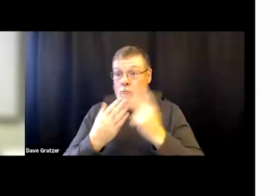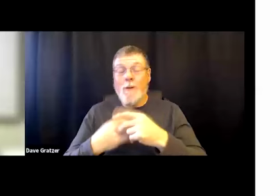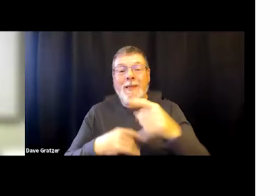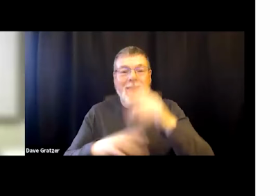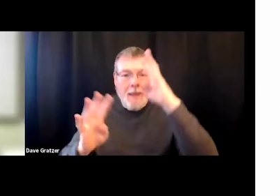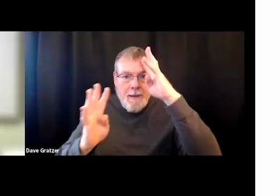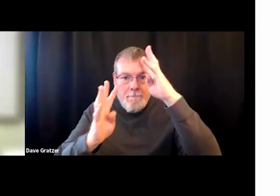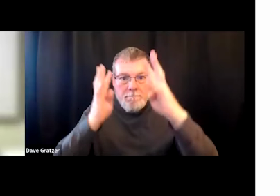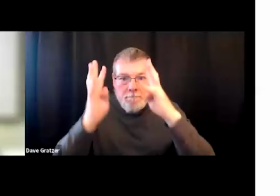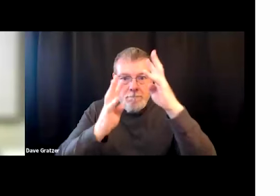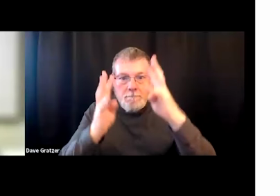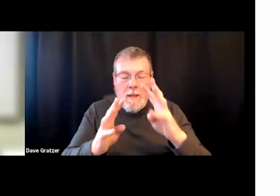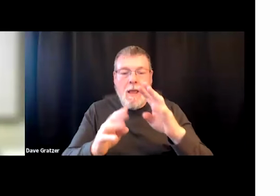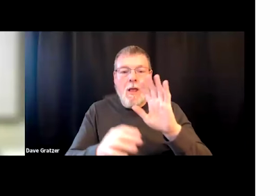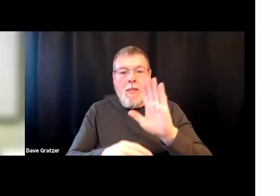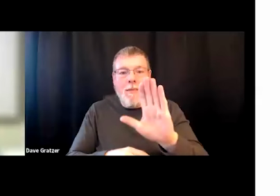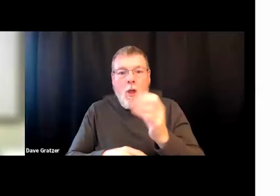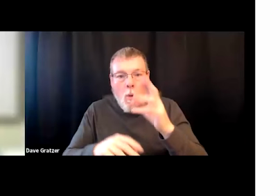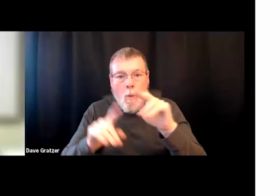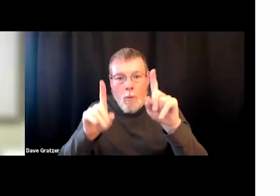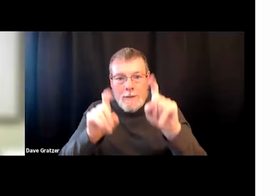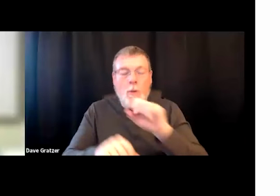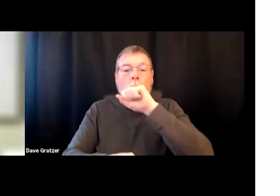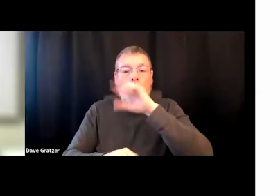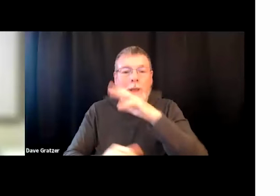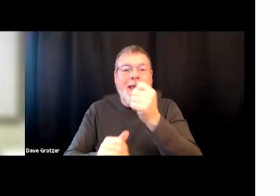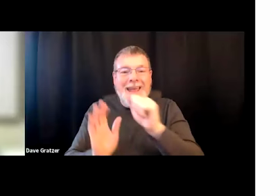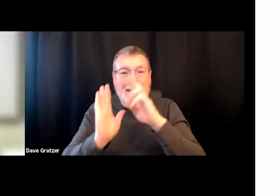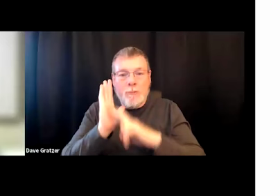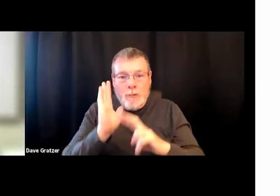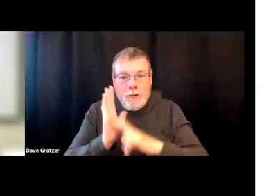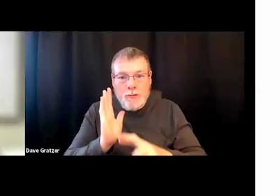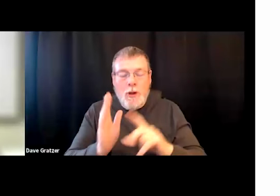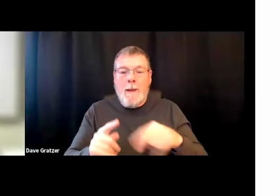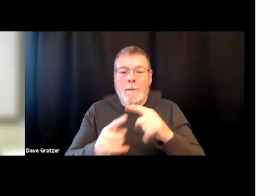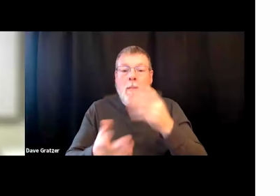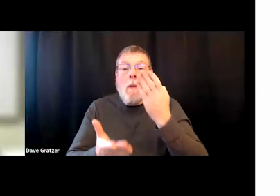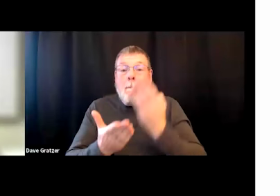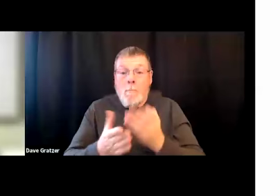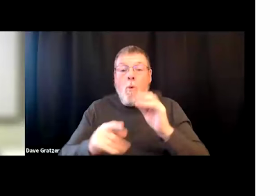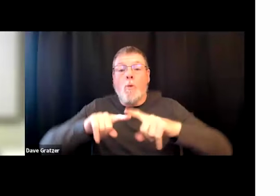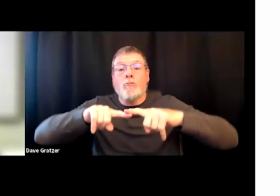without much research or data about the validity or reliability